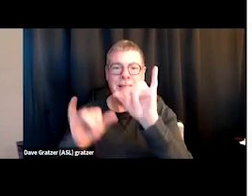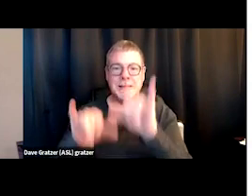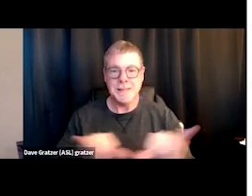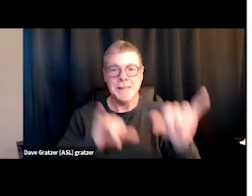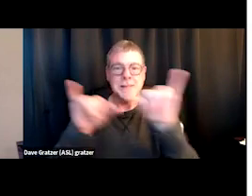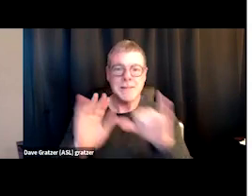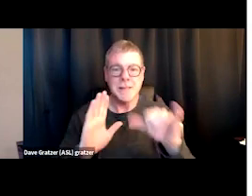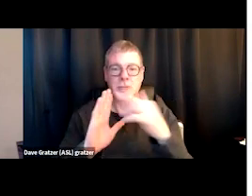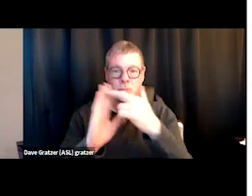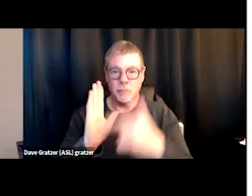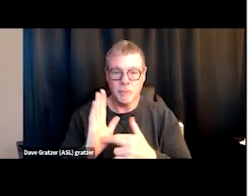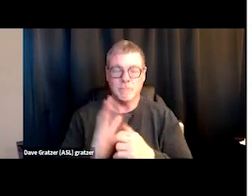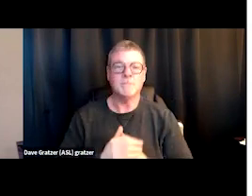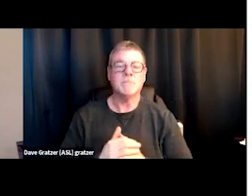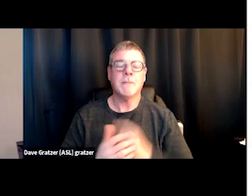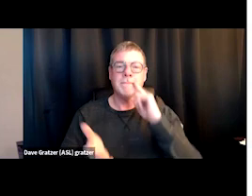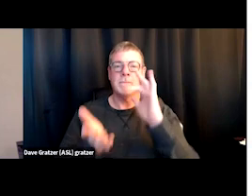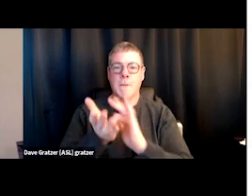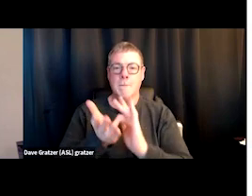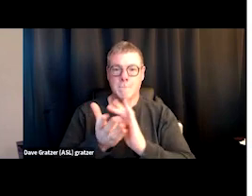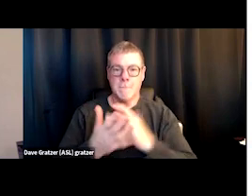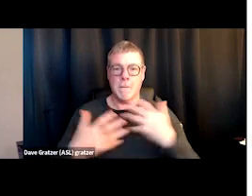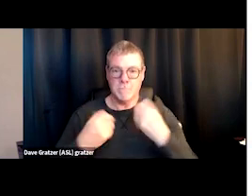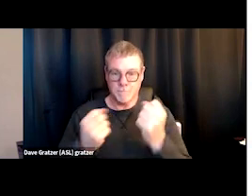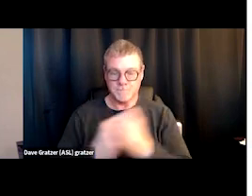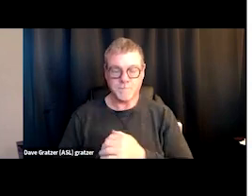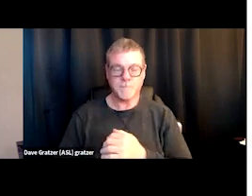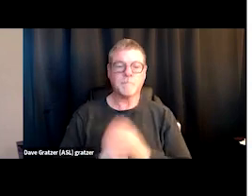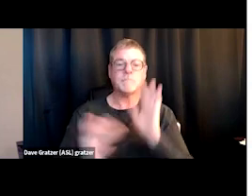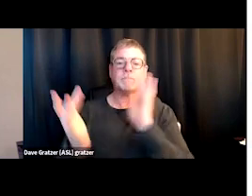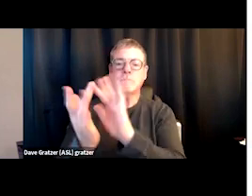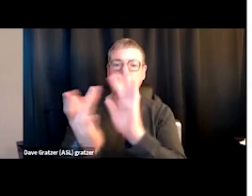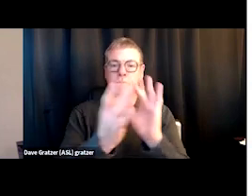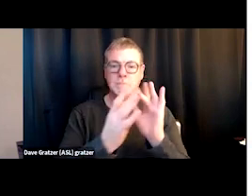for medical respite care. I started reaching out to hospitals